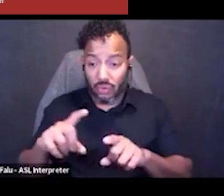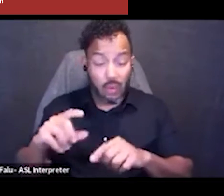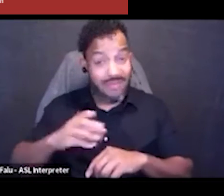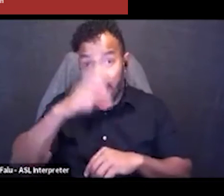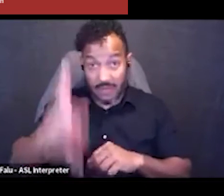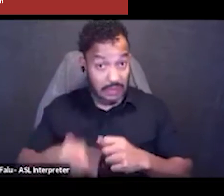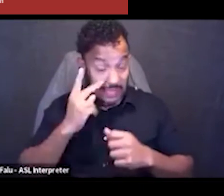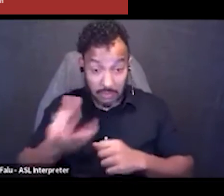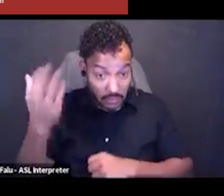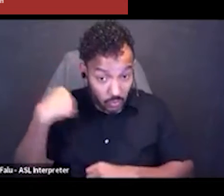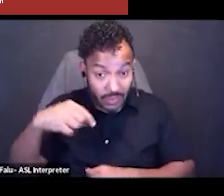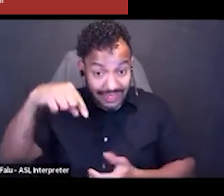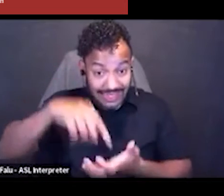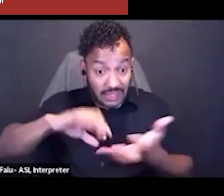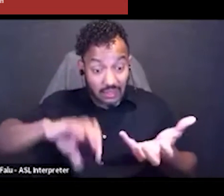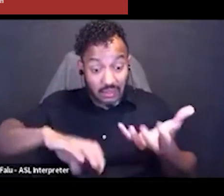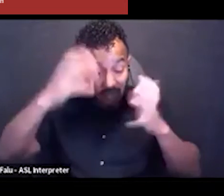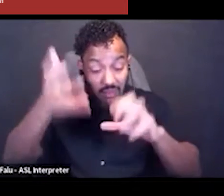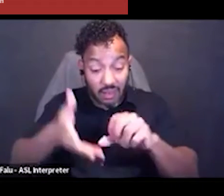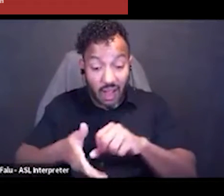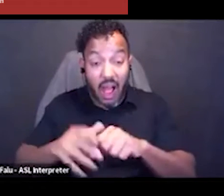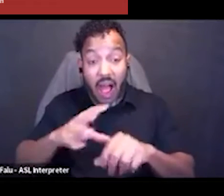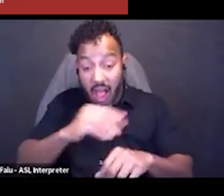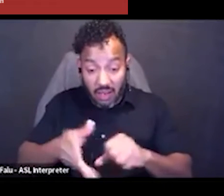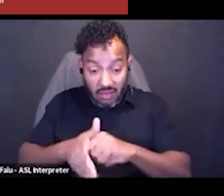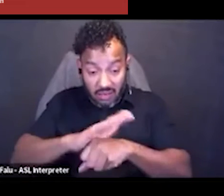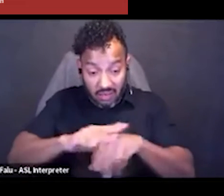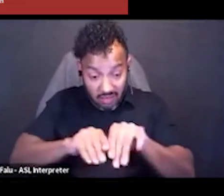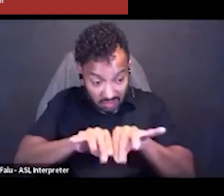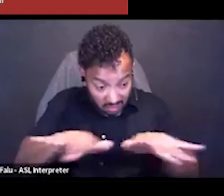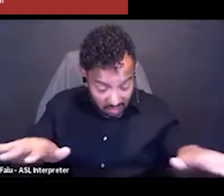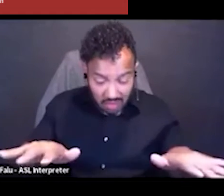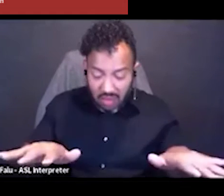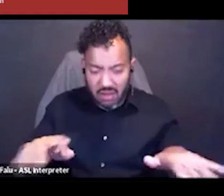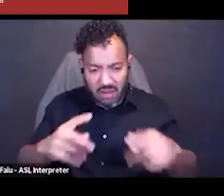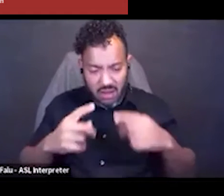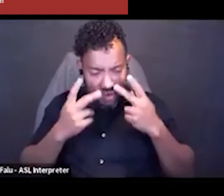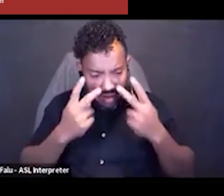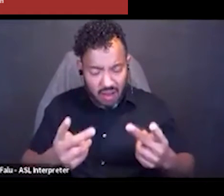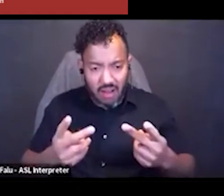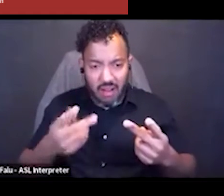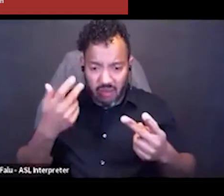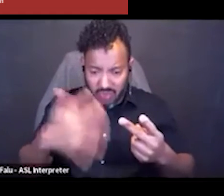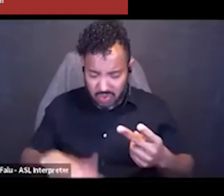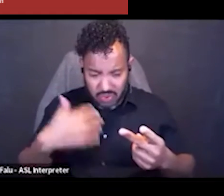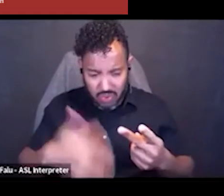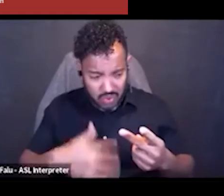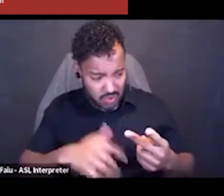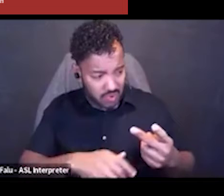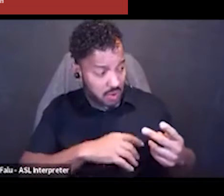This disaster and pandemic is a part of larger trends that the disability community has already